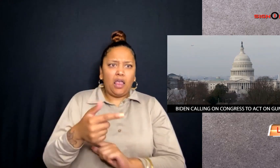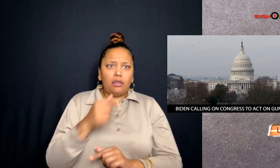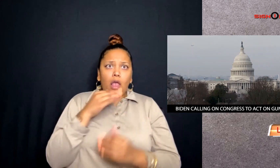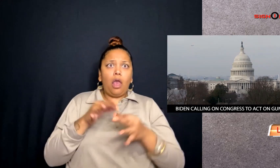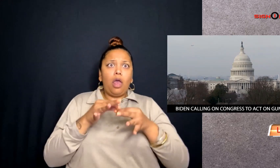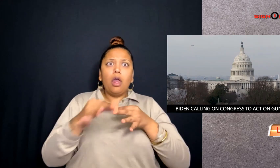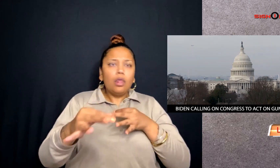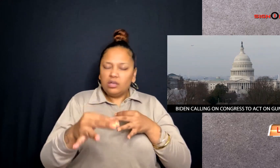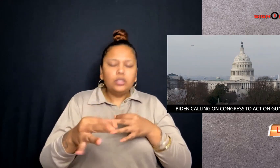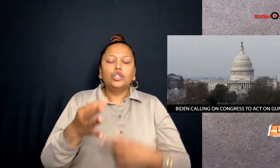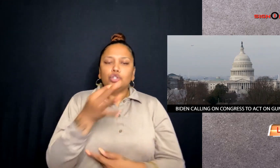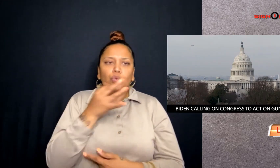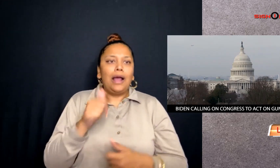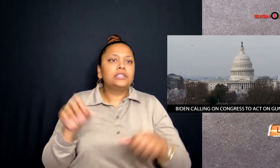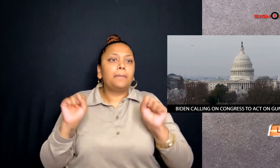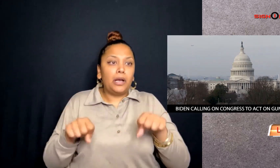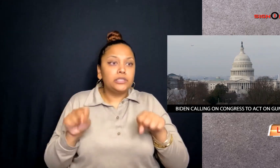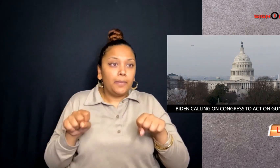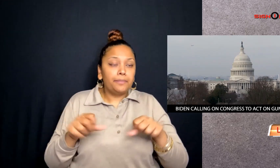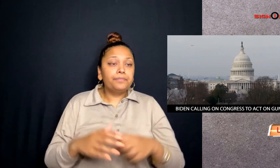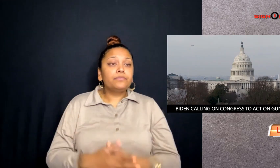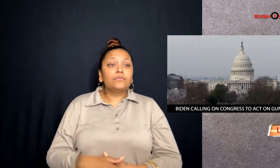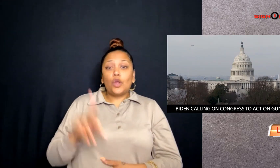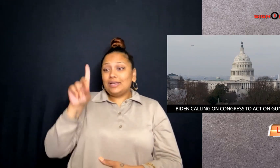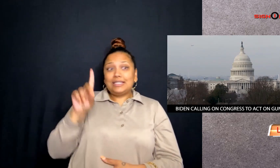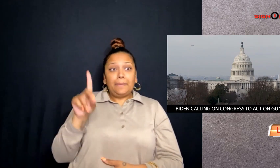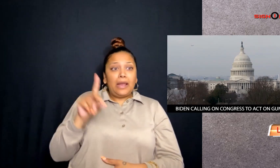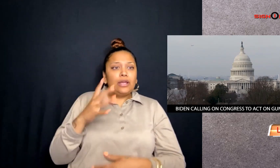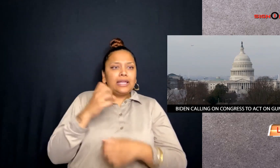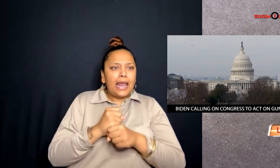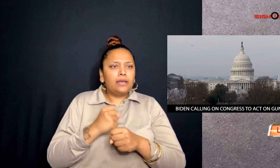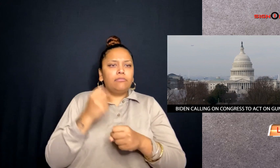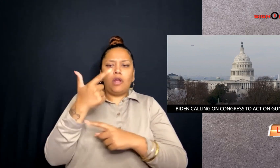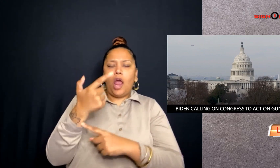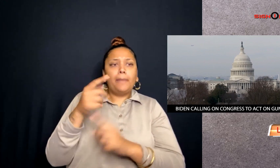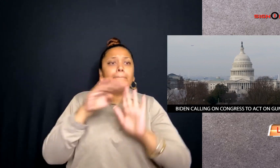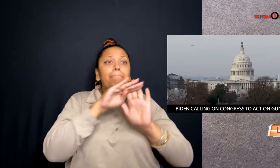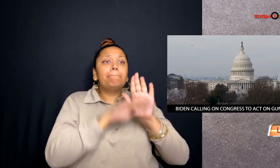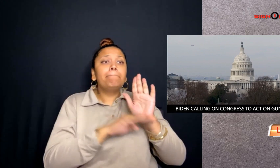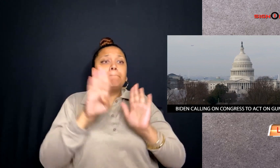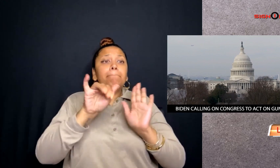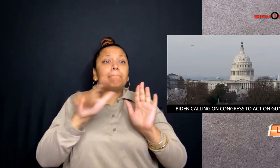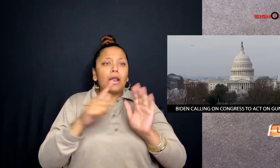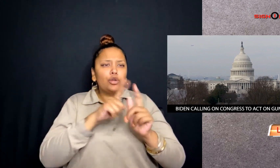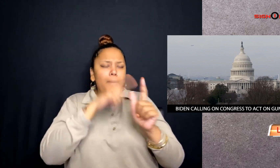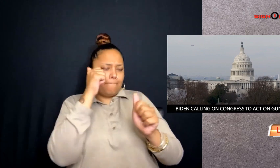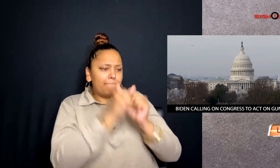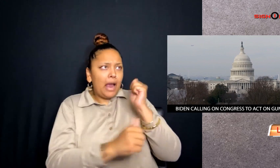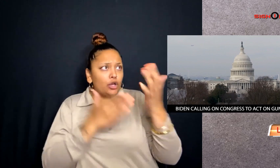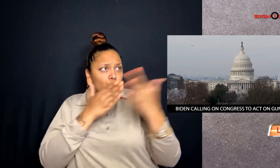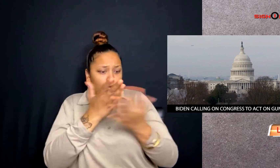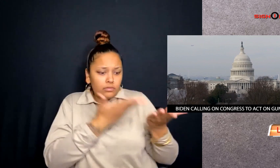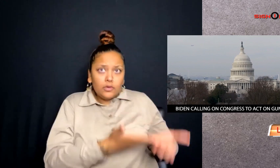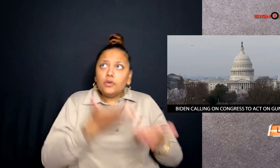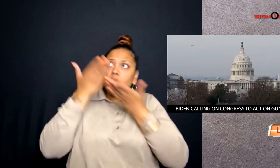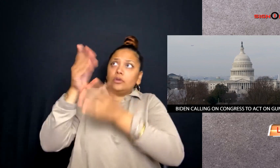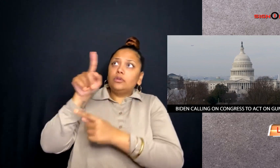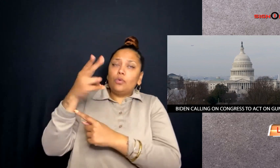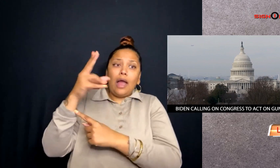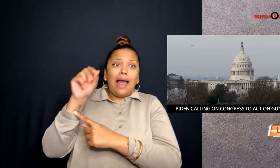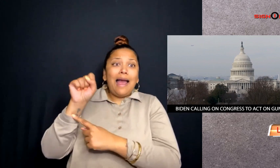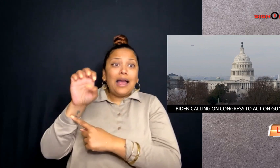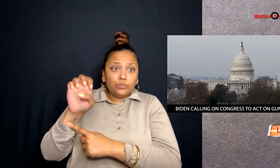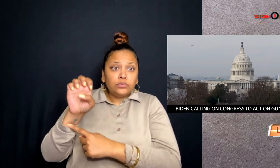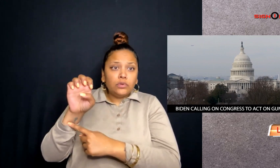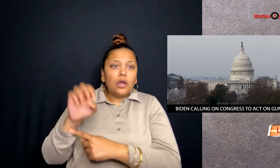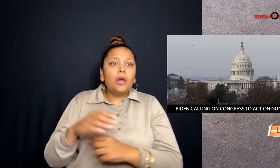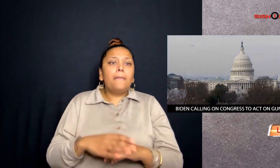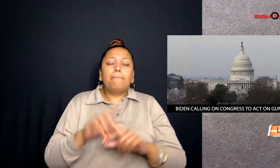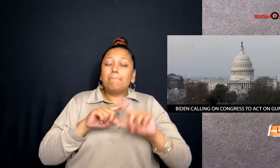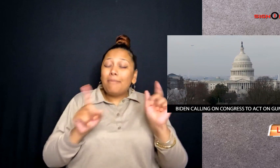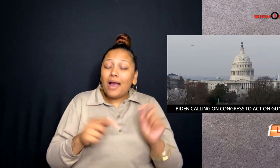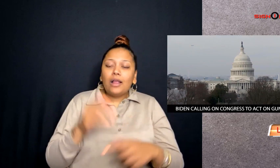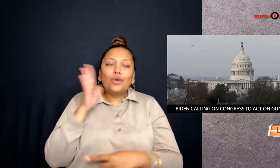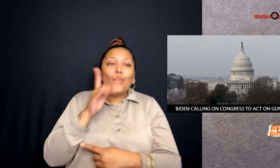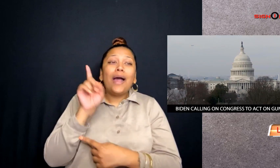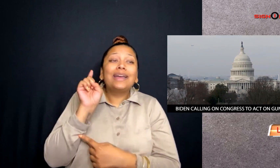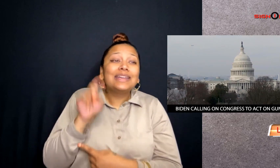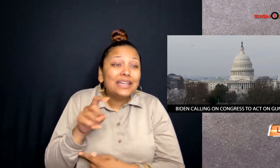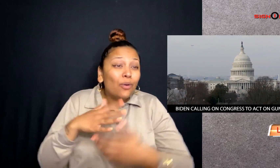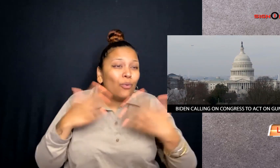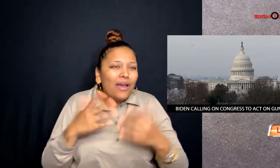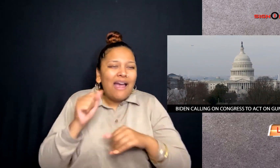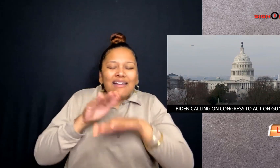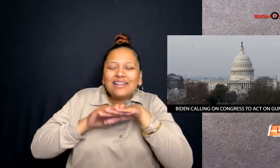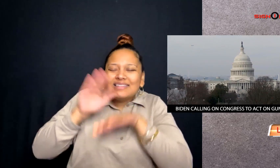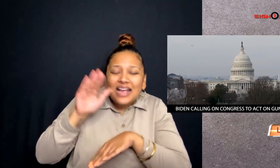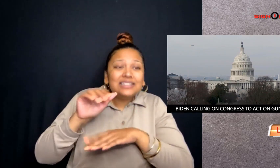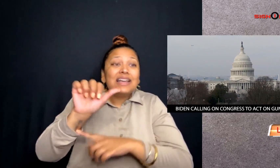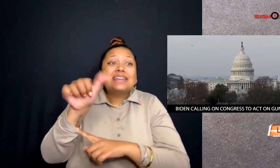legislation sooner than later Democrats can get gun bills passed through